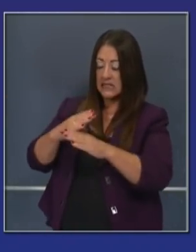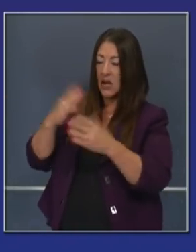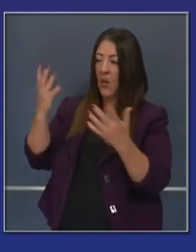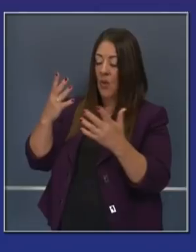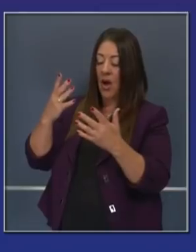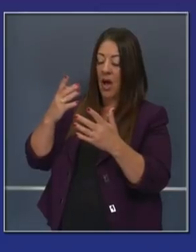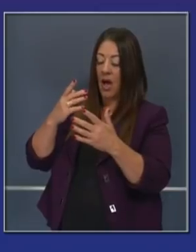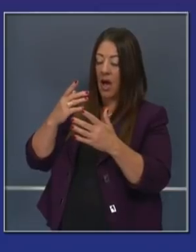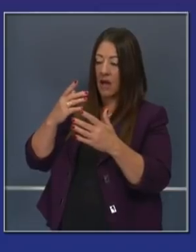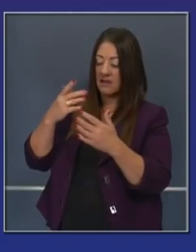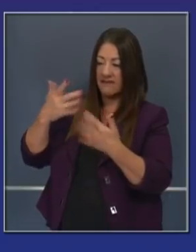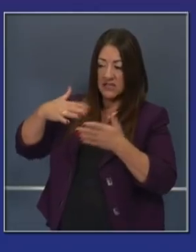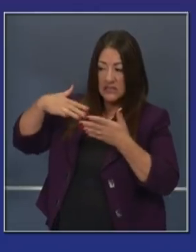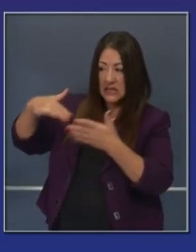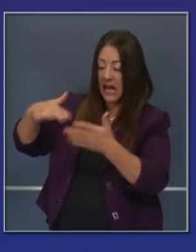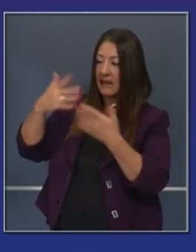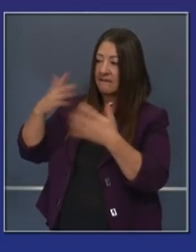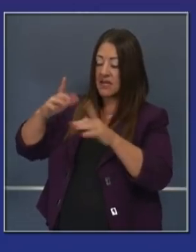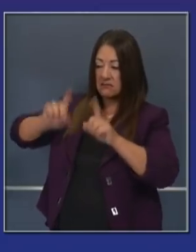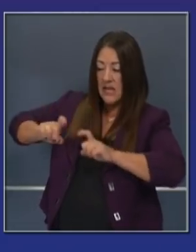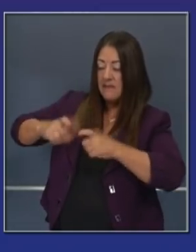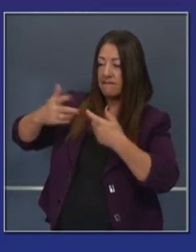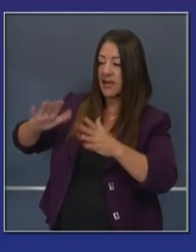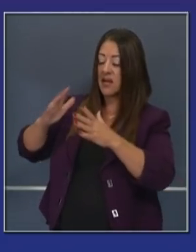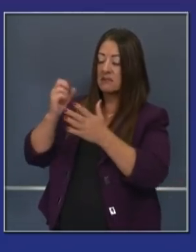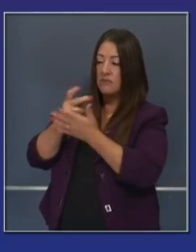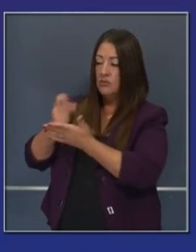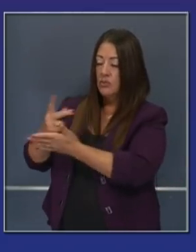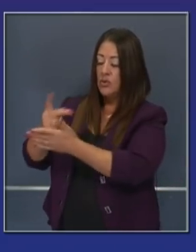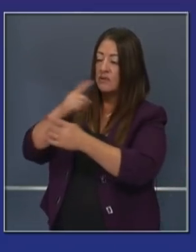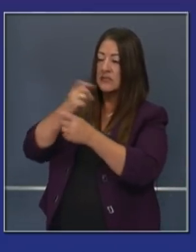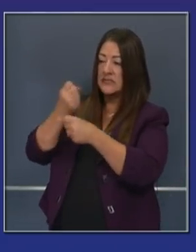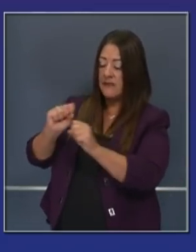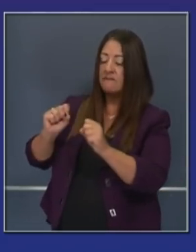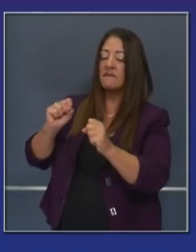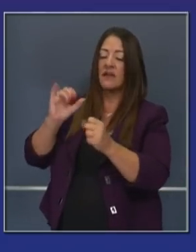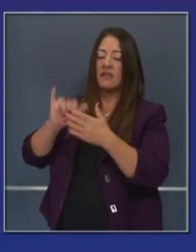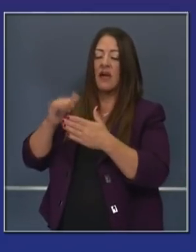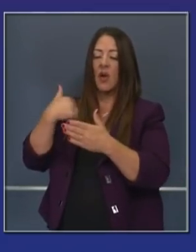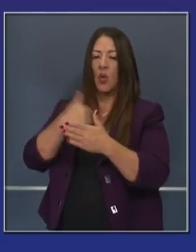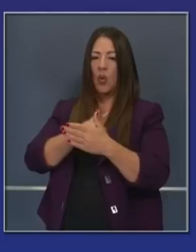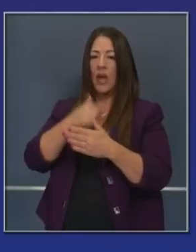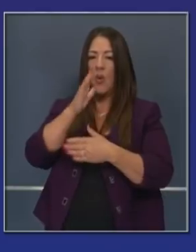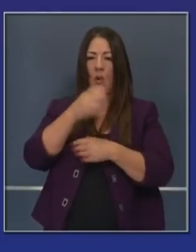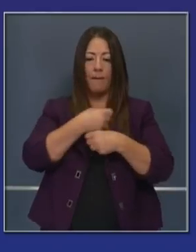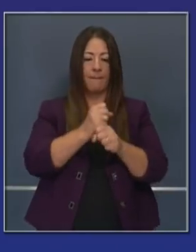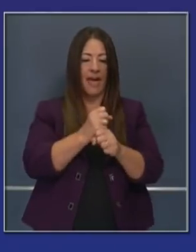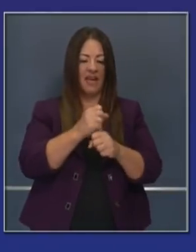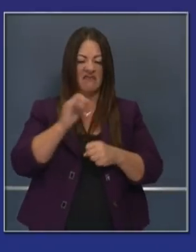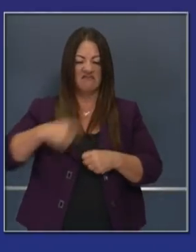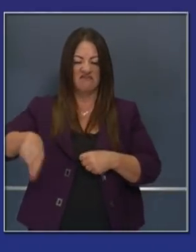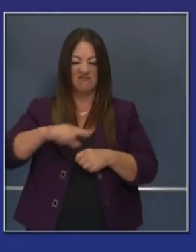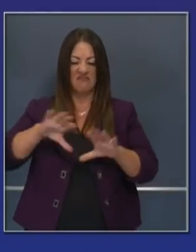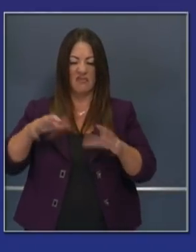WITH US WHICH IS A STRONG BIT OF EVIDENCE ABOUT THE SAFETY AND ALL OF THE RIGOR THAT GOES